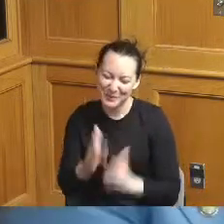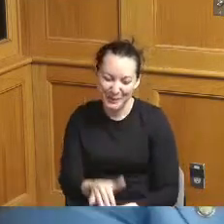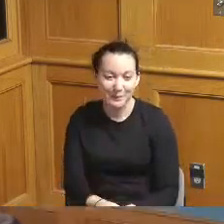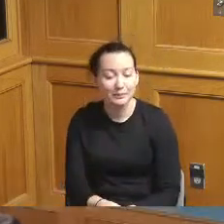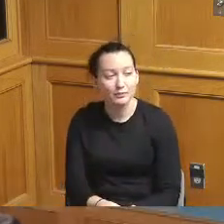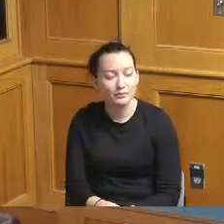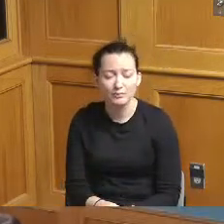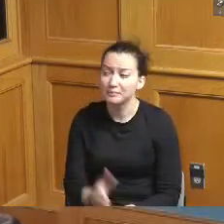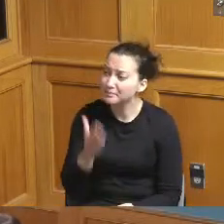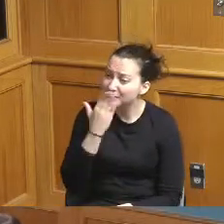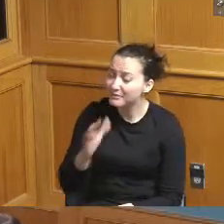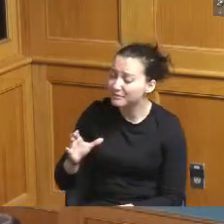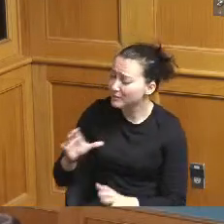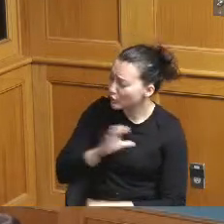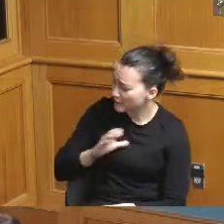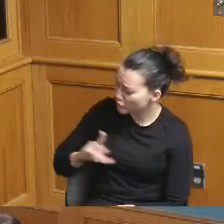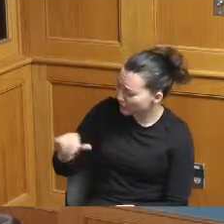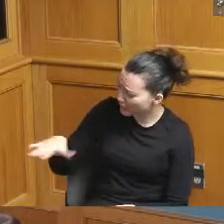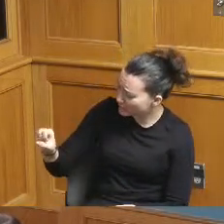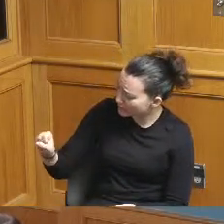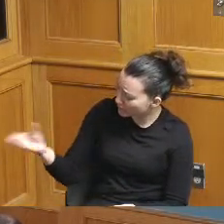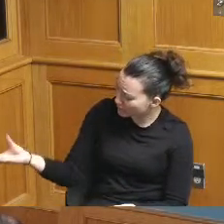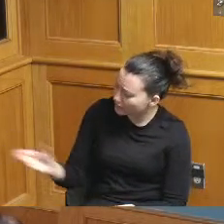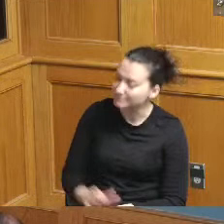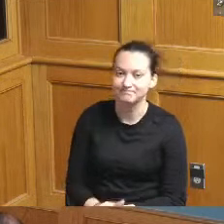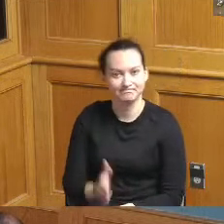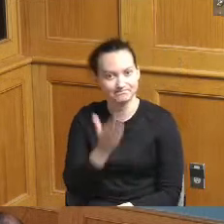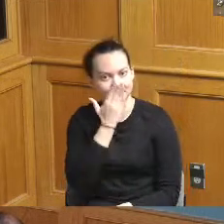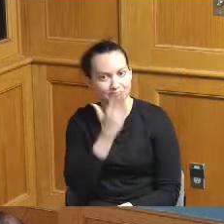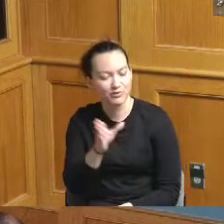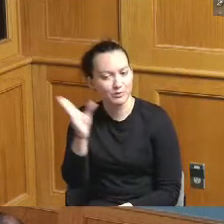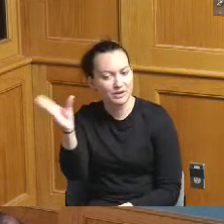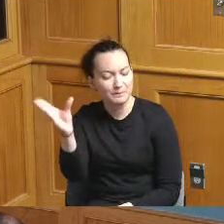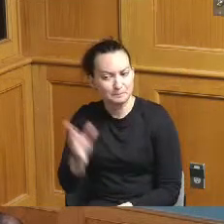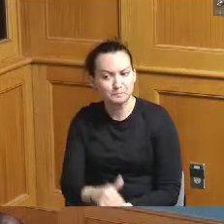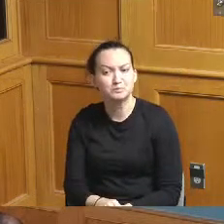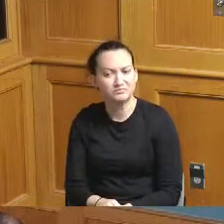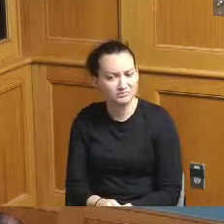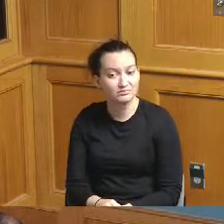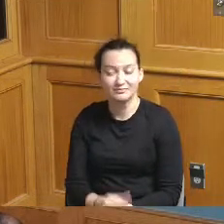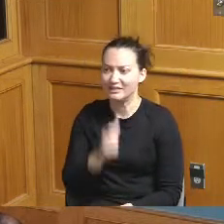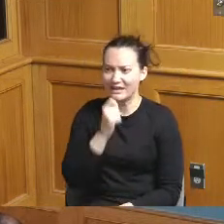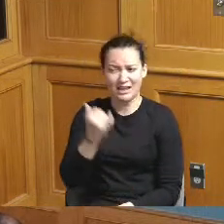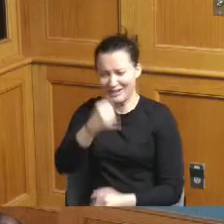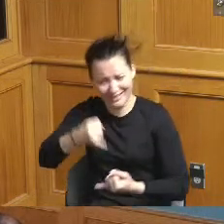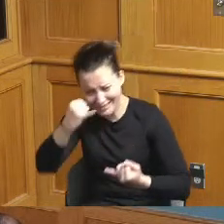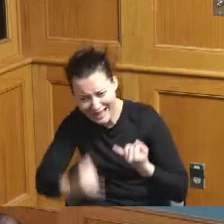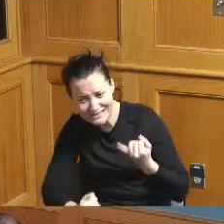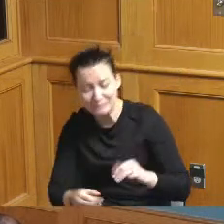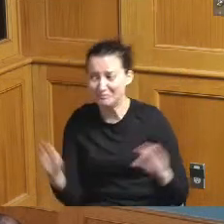thank you thank you for your presentation it's not because you're last but I don't have any questions